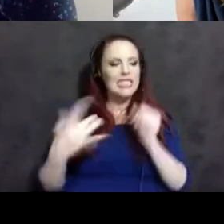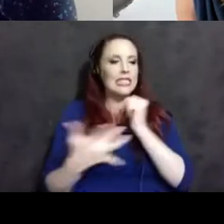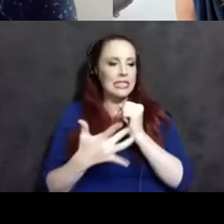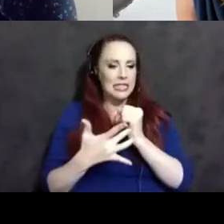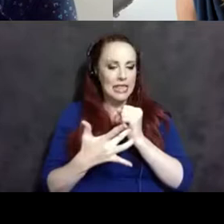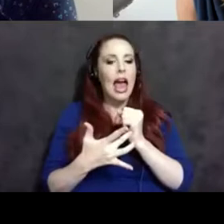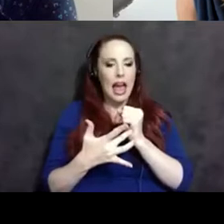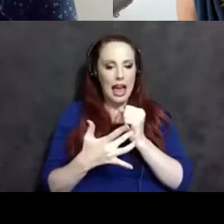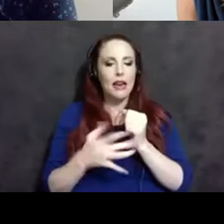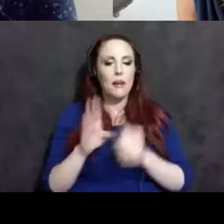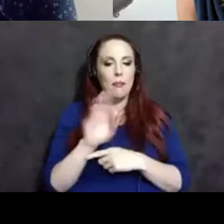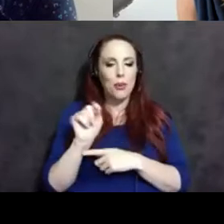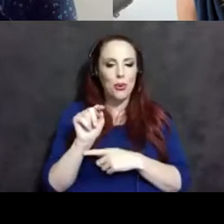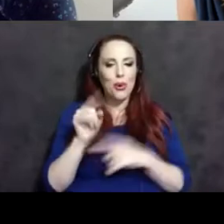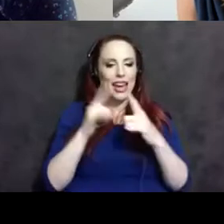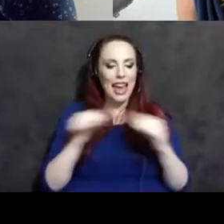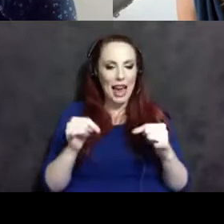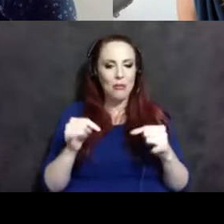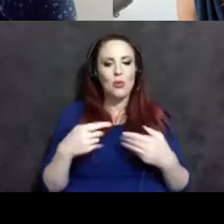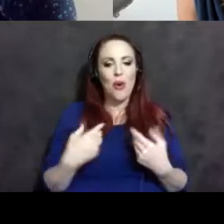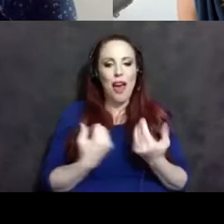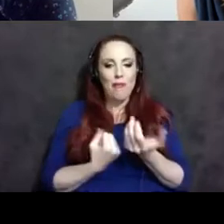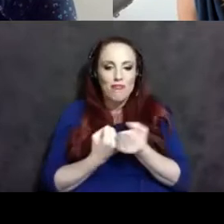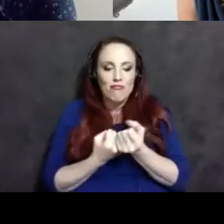the next generation of tech talents.